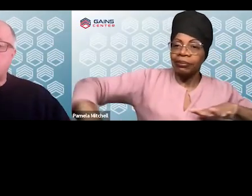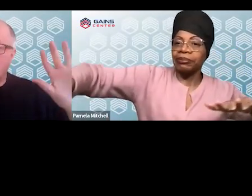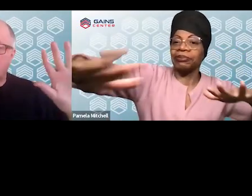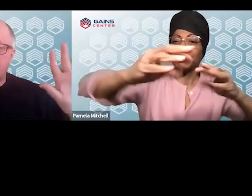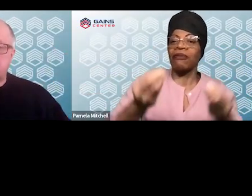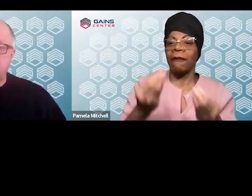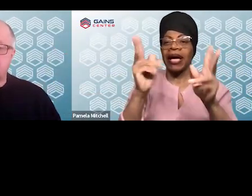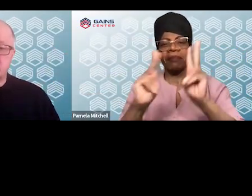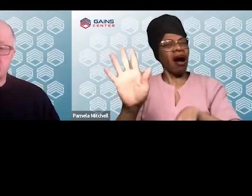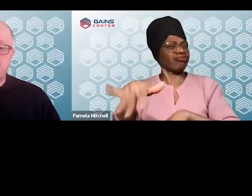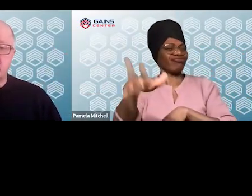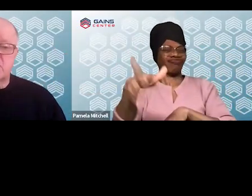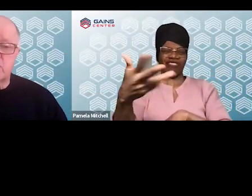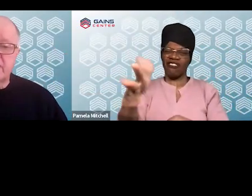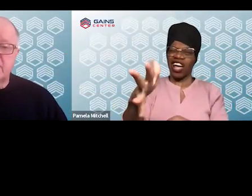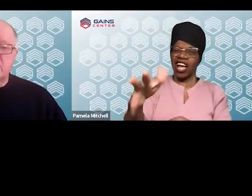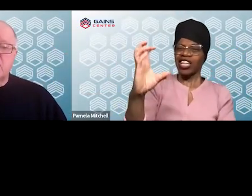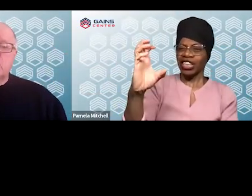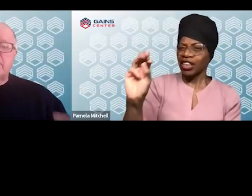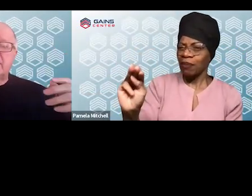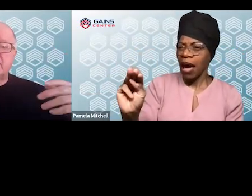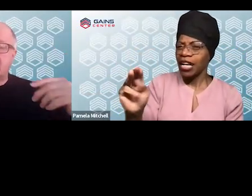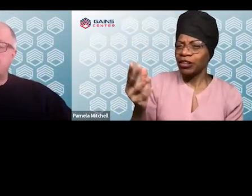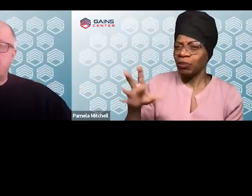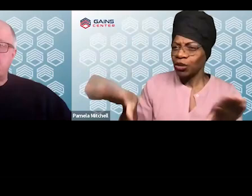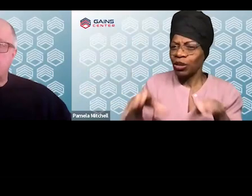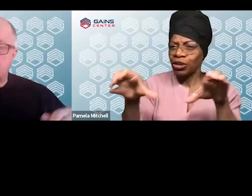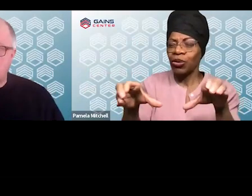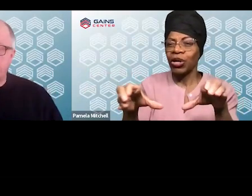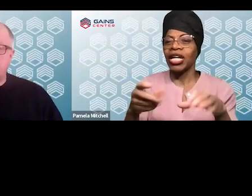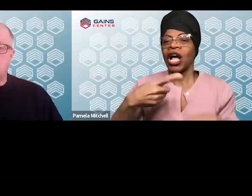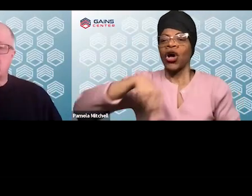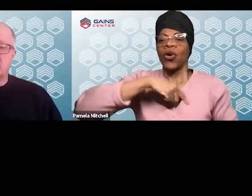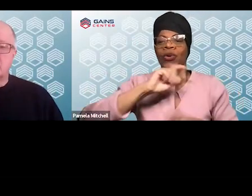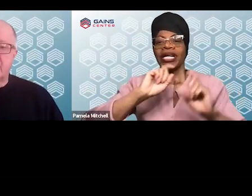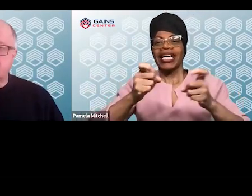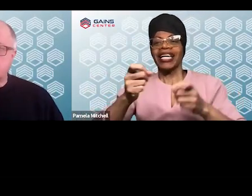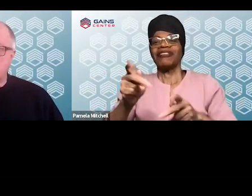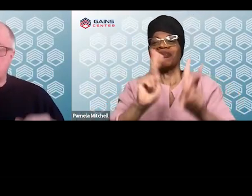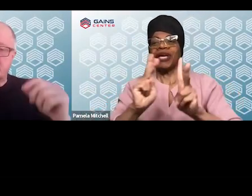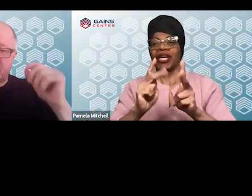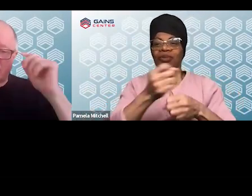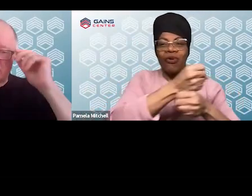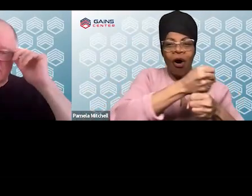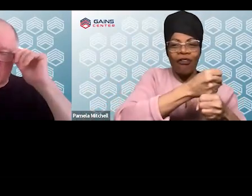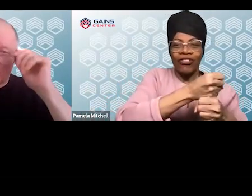"Oh yeah, we're already doing contingency management. We give people coffee and donuts when they come to our group sessions,